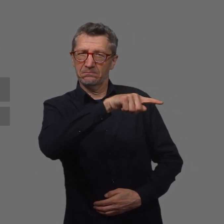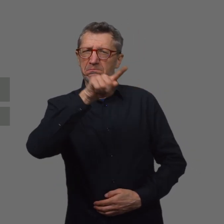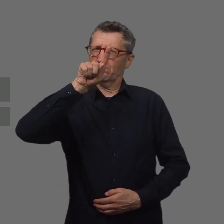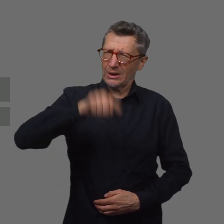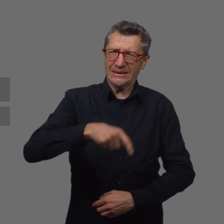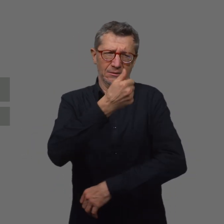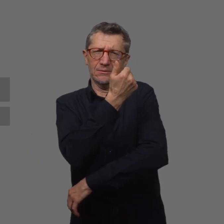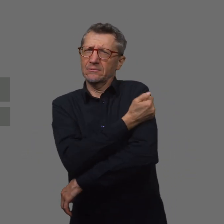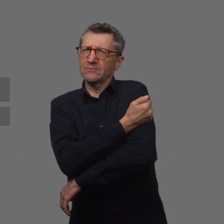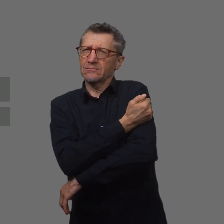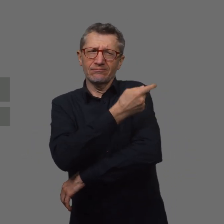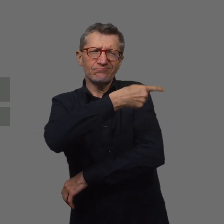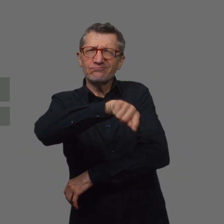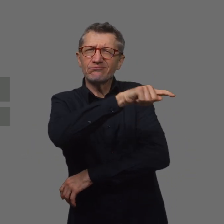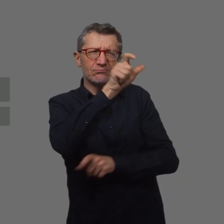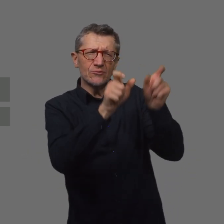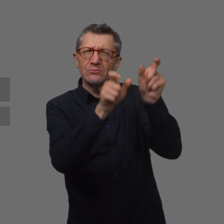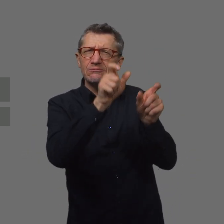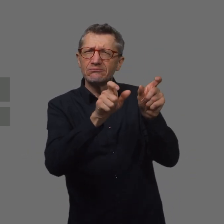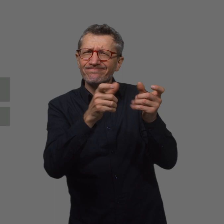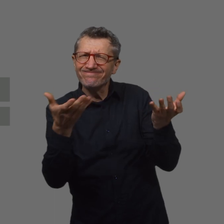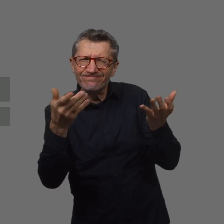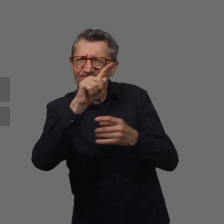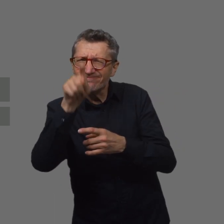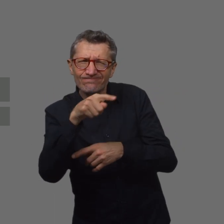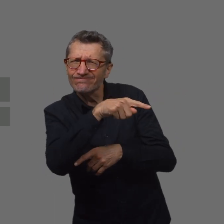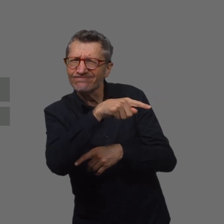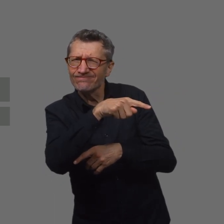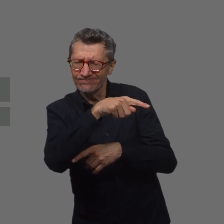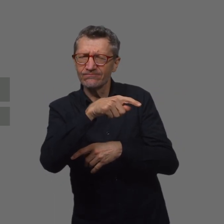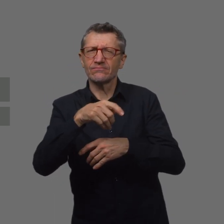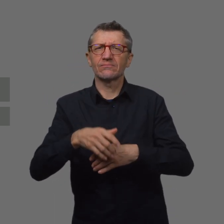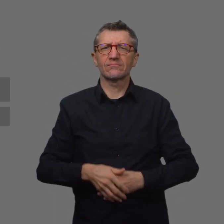Who should get vaccinated?